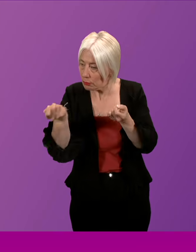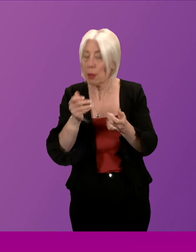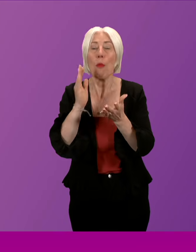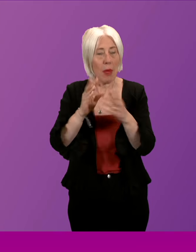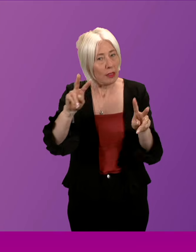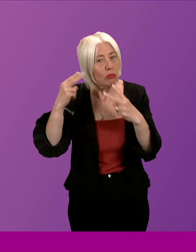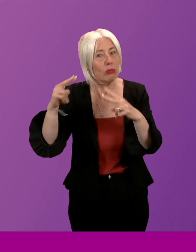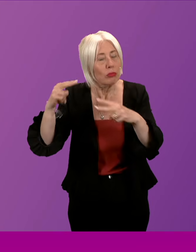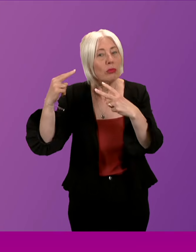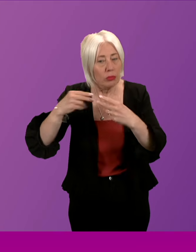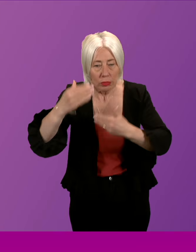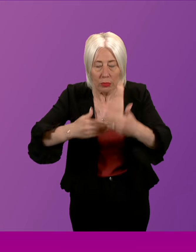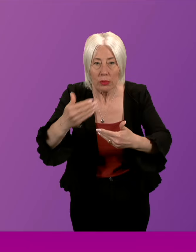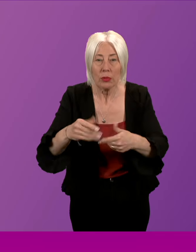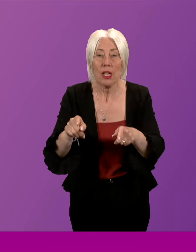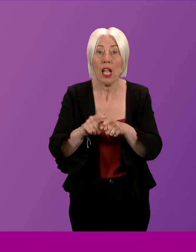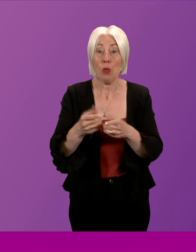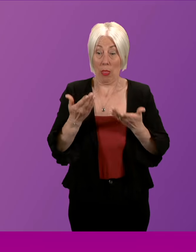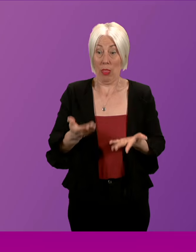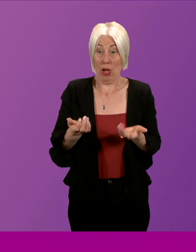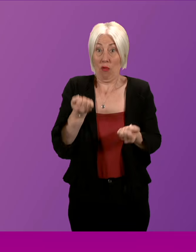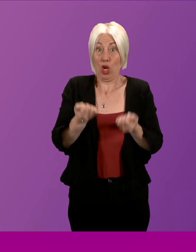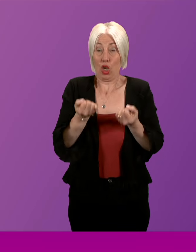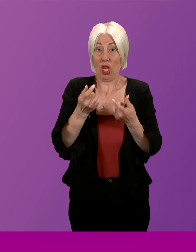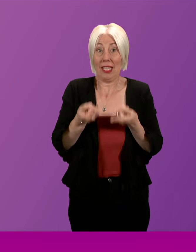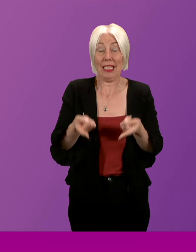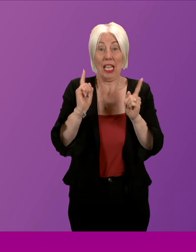At the weekend, the current justice secretary made comments about looking at the question